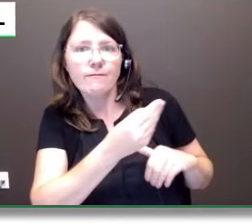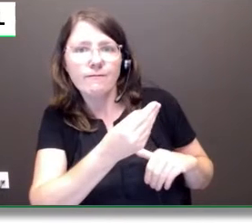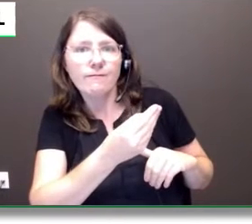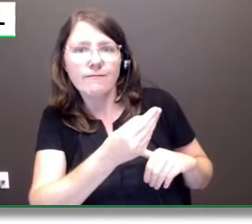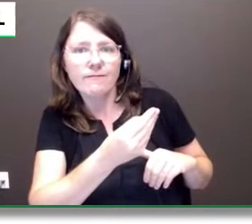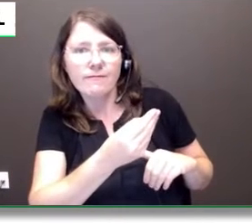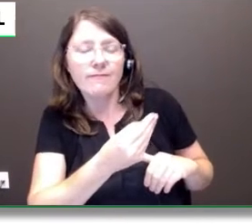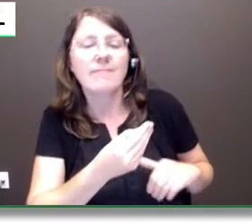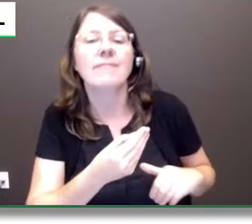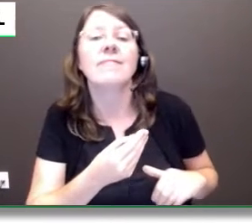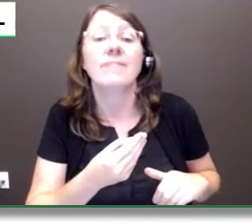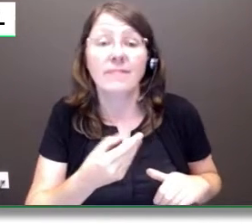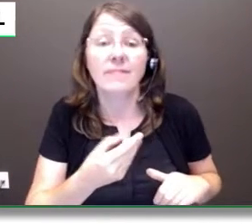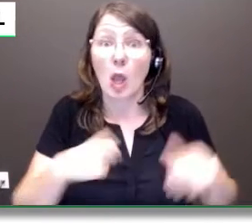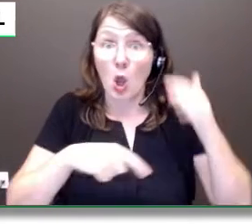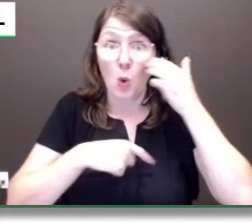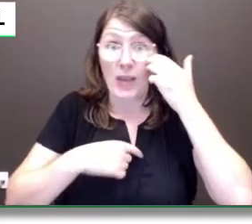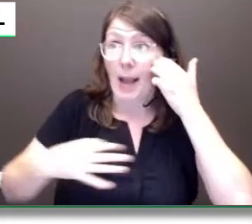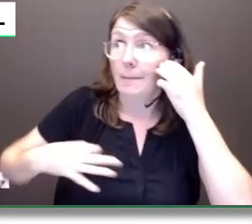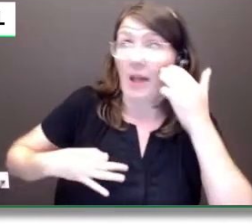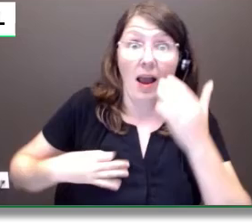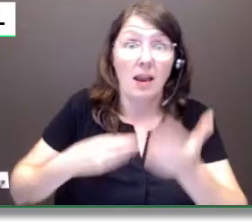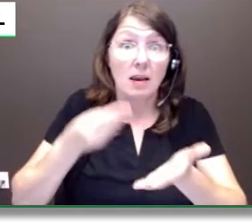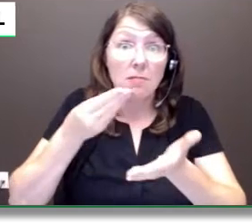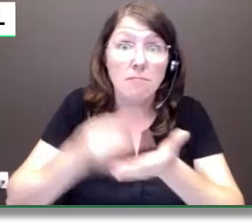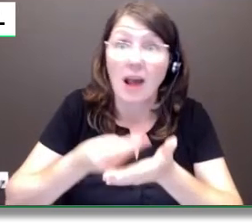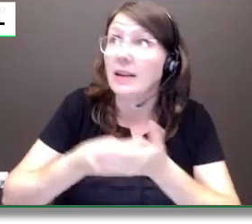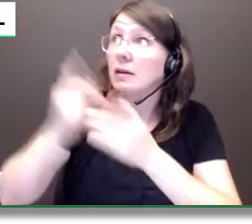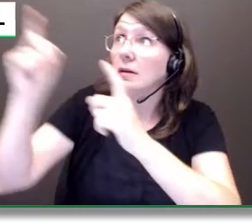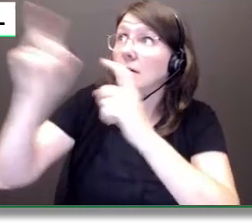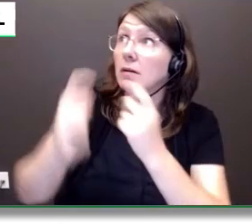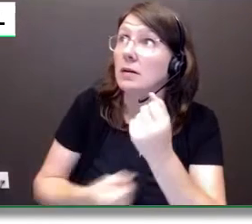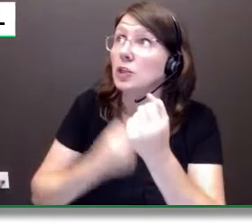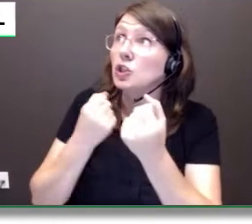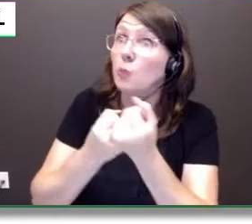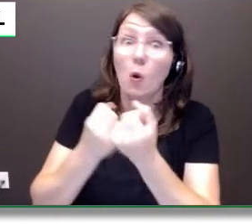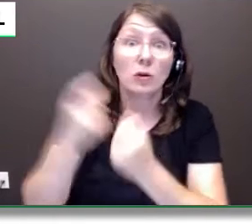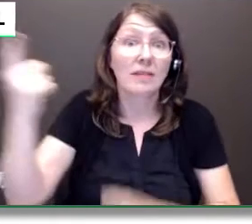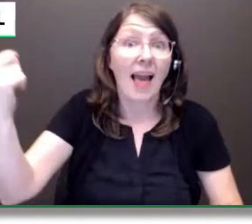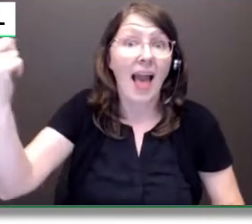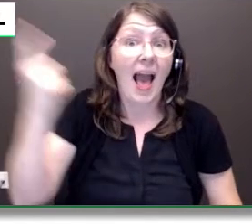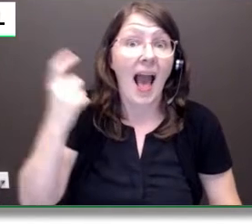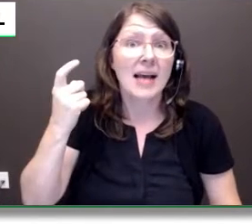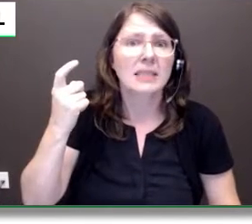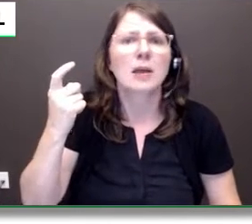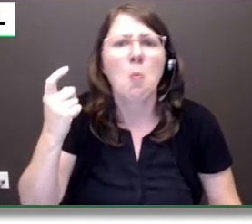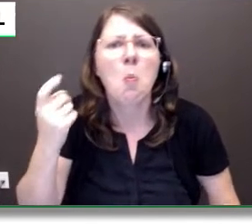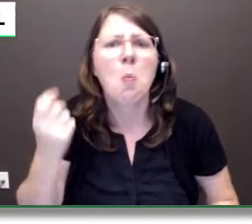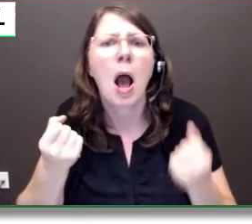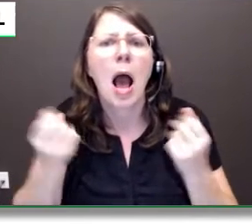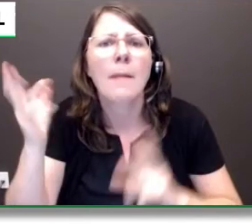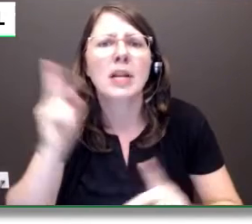actually helping? How many people are in these parks right now? They're not there right now. You have to put your money where your